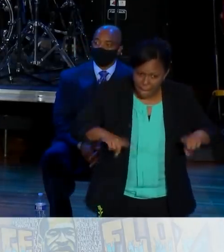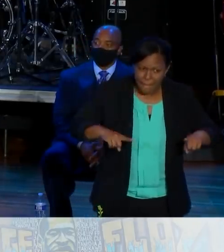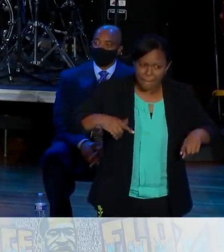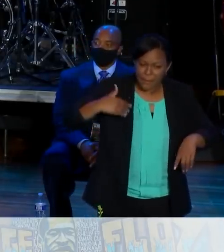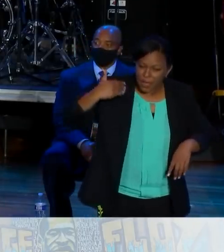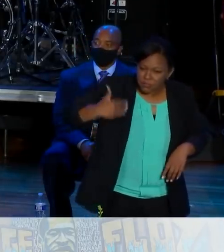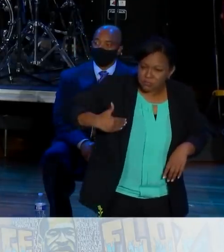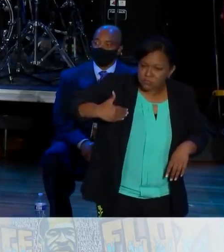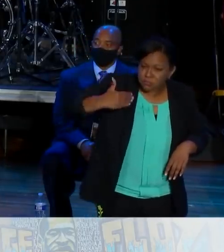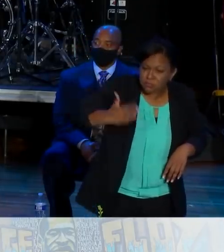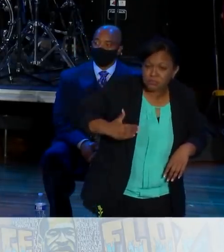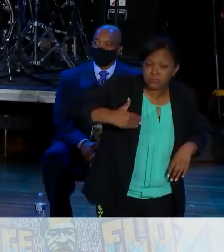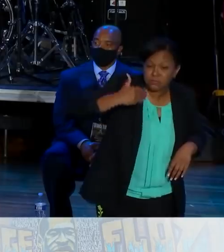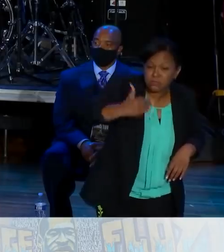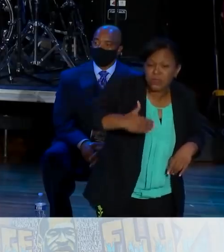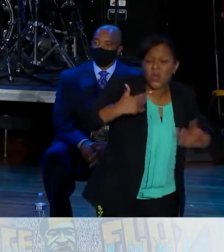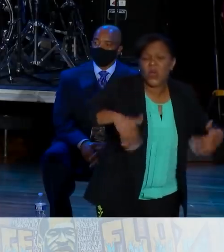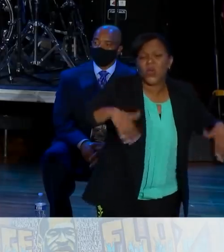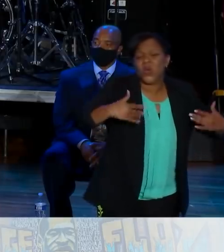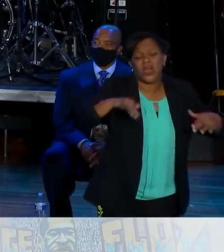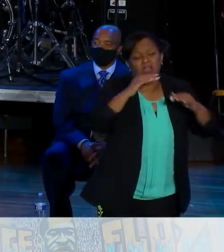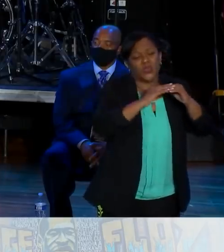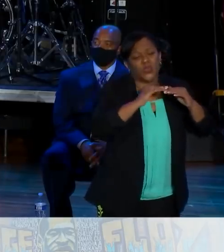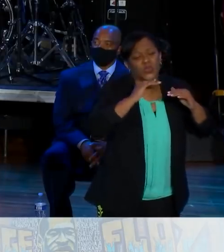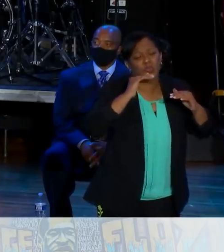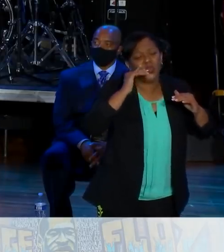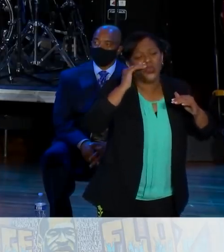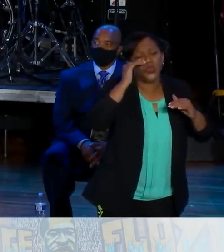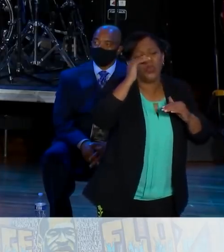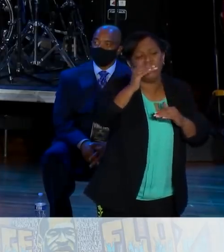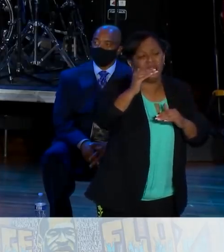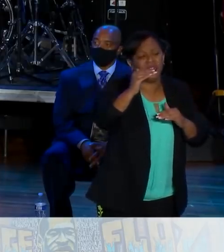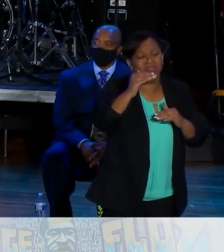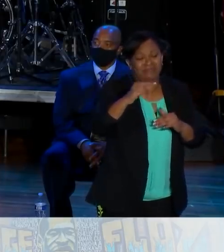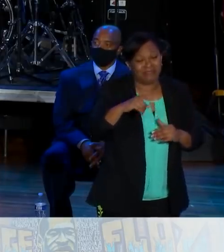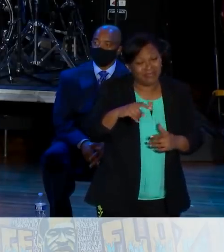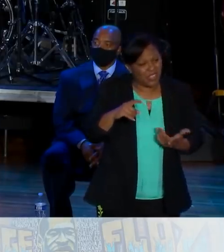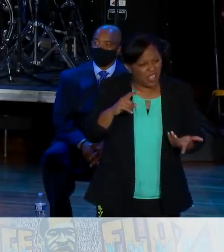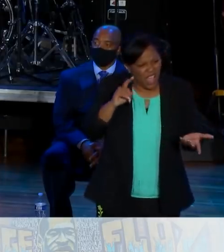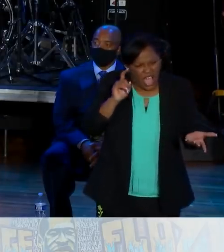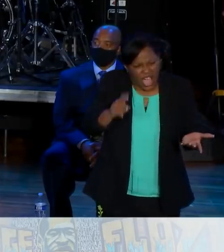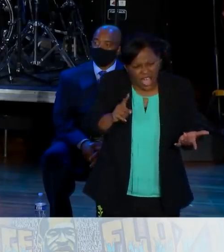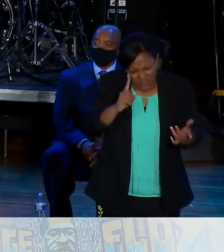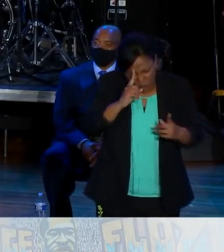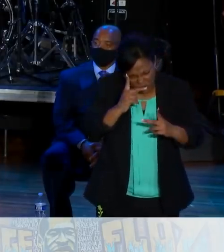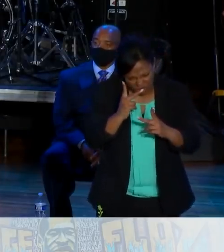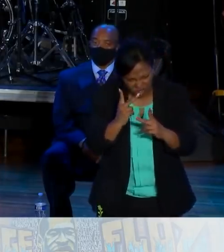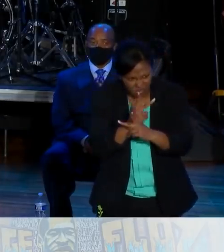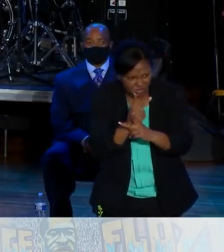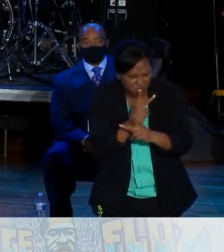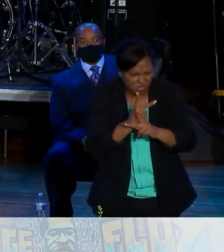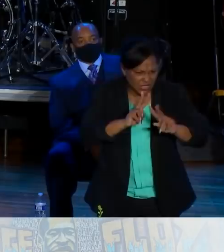IT IS NOT A NORMAL CIRCUMSTANCE. BUT, IT'S TOO COMMON. AND WE NEED TO DEAL WITH IT.